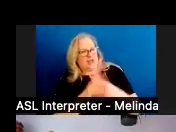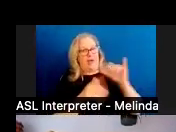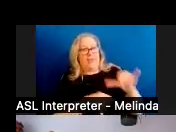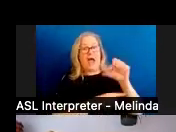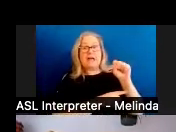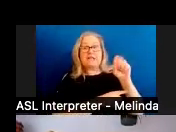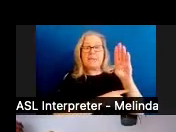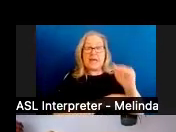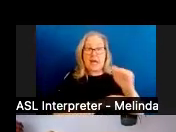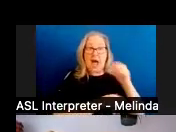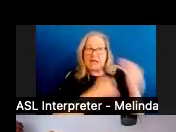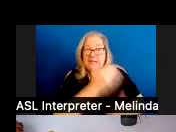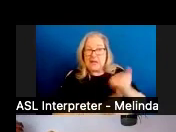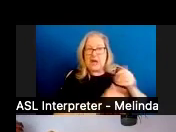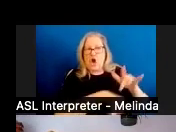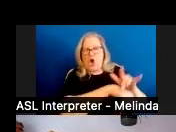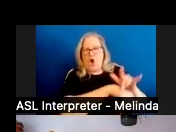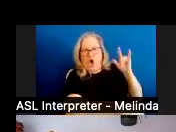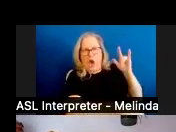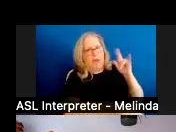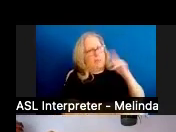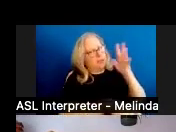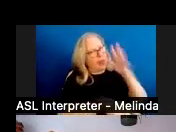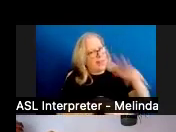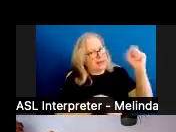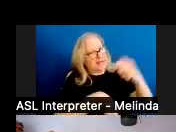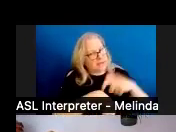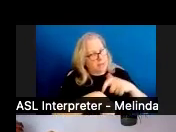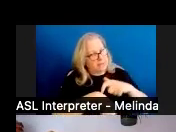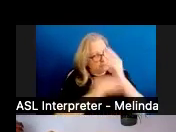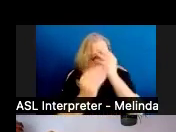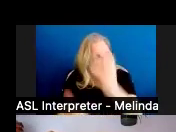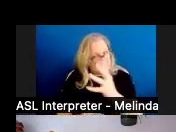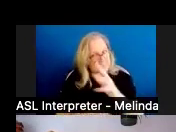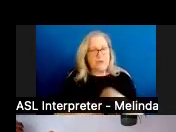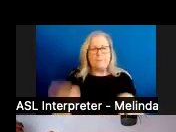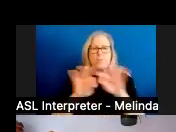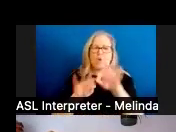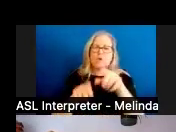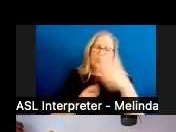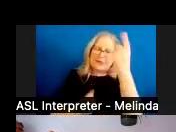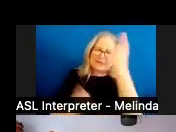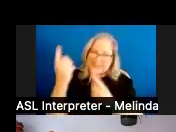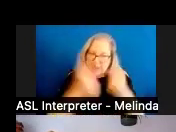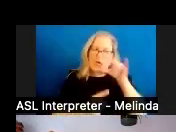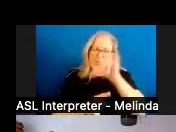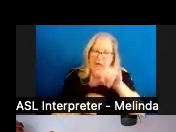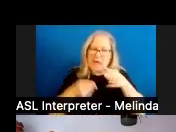It does take a little bit of time, so it's really important that applicants definitely consider that in your deadlines